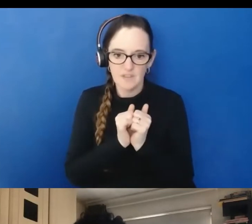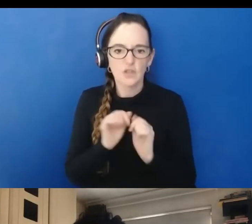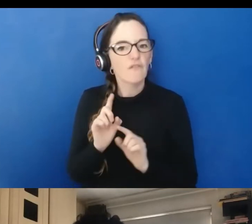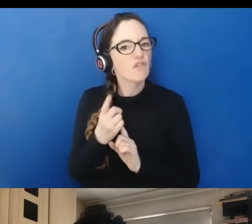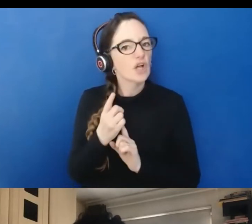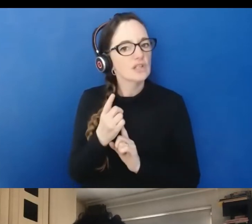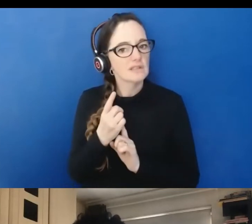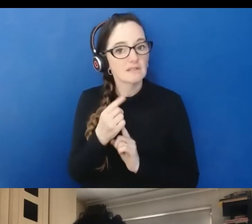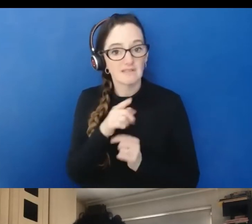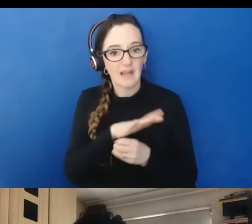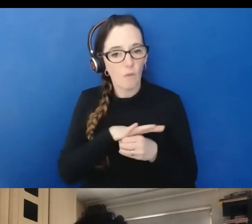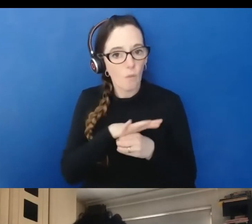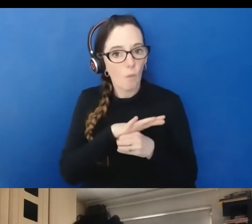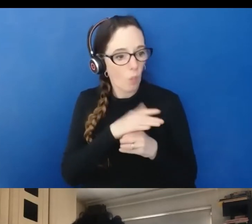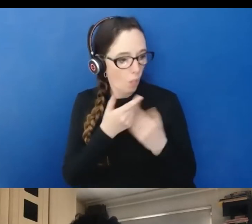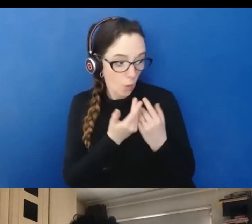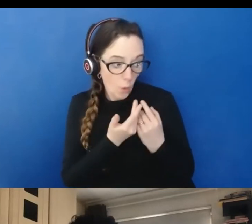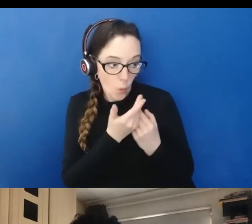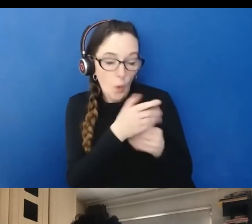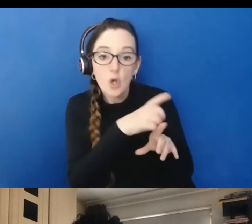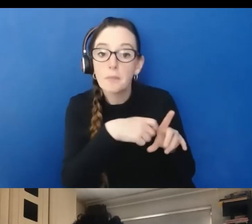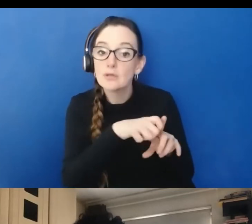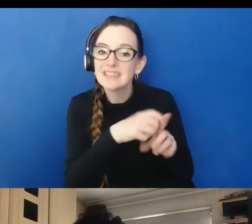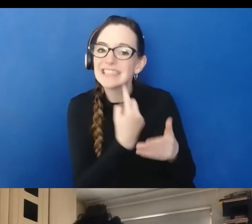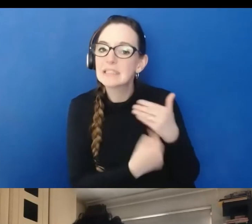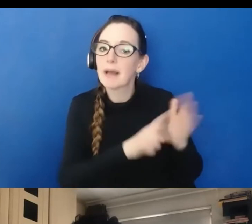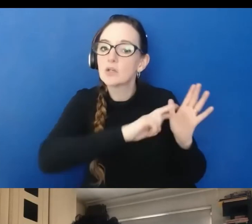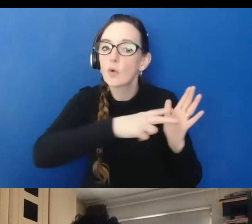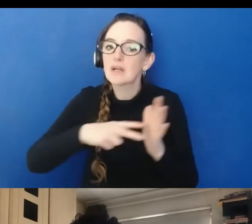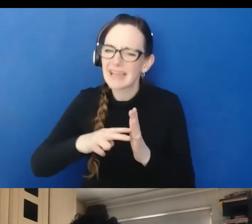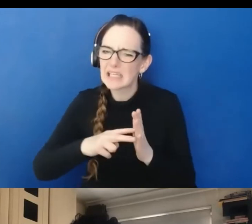of independent organisations to those people we knew we had worked with and we had collaborated